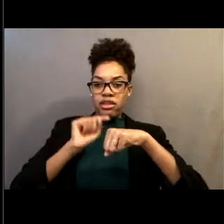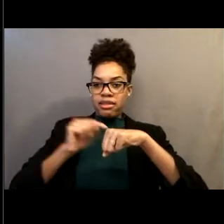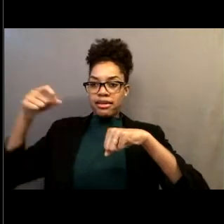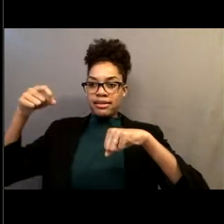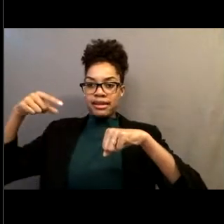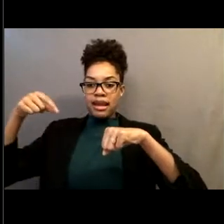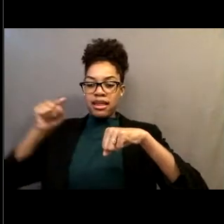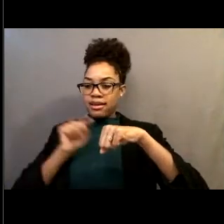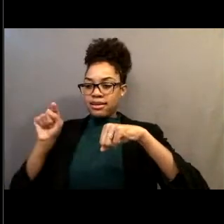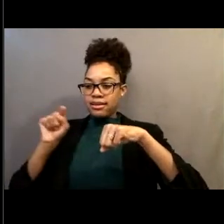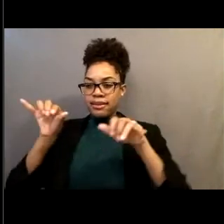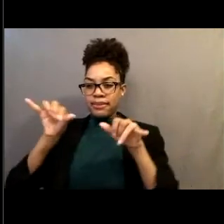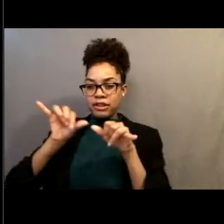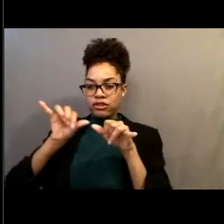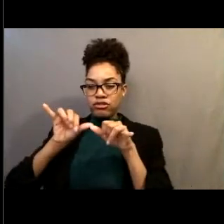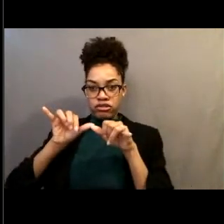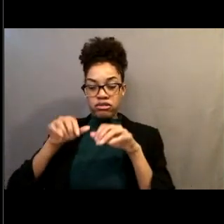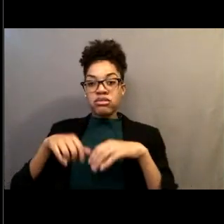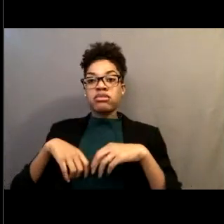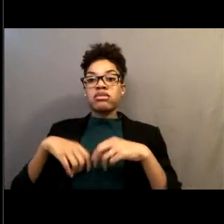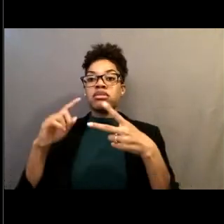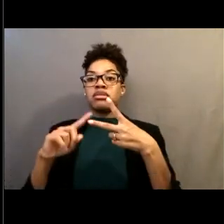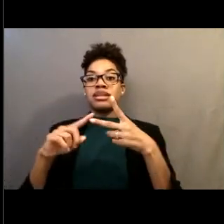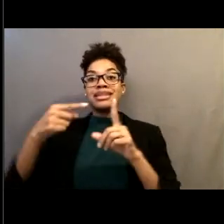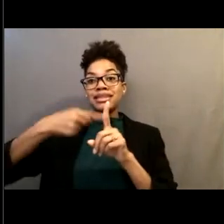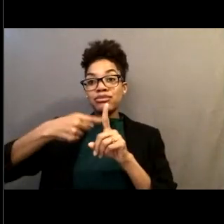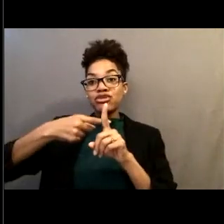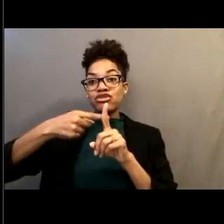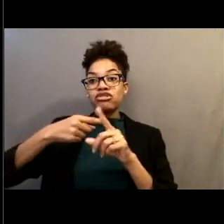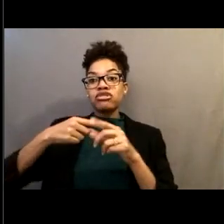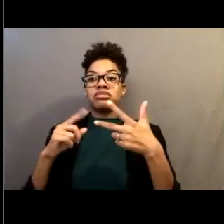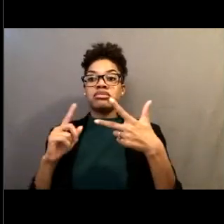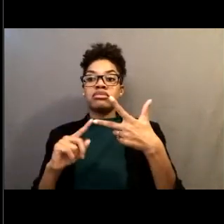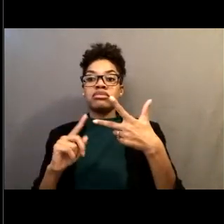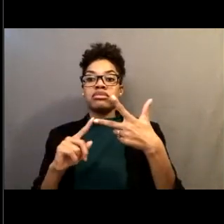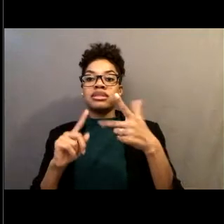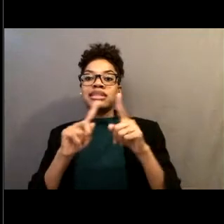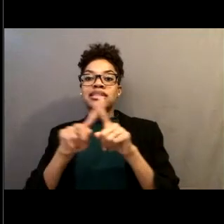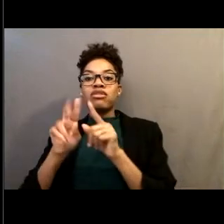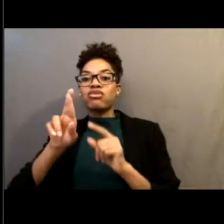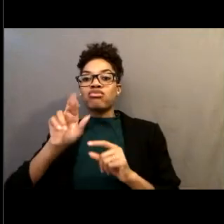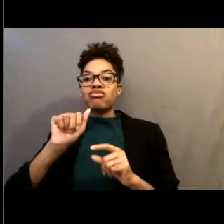So that might help you when you're figuring out what a ultraviolet forecast is, and when people need to worry